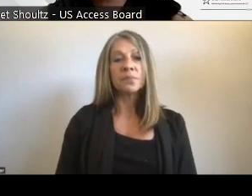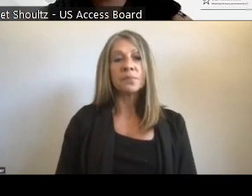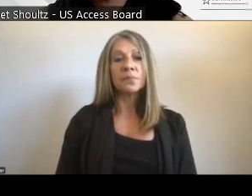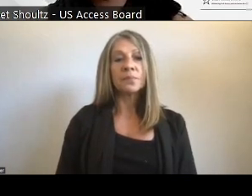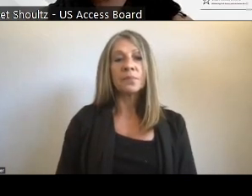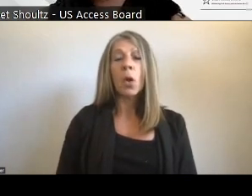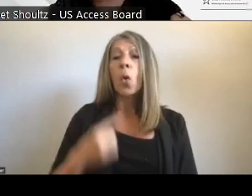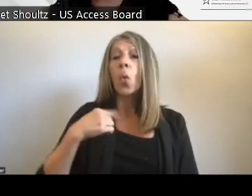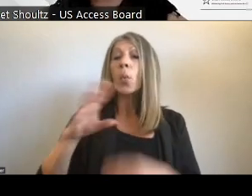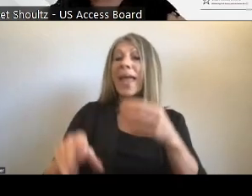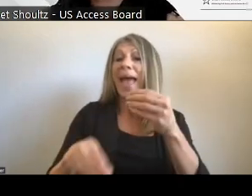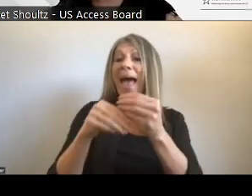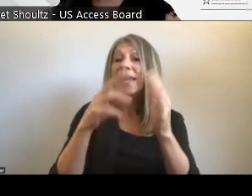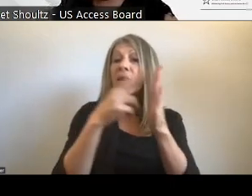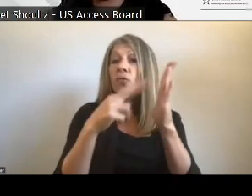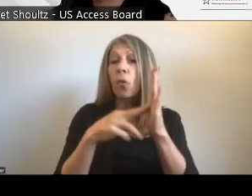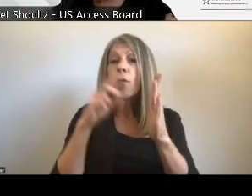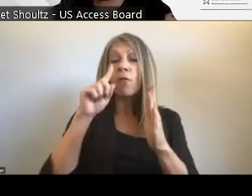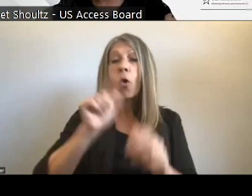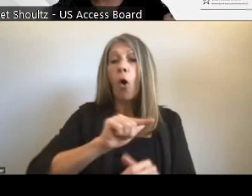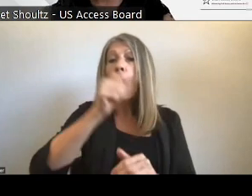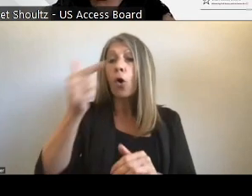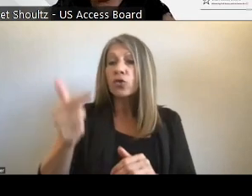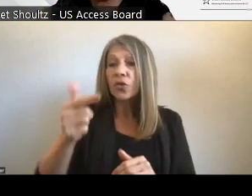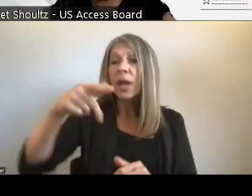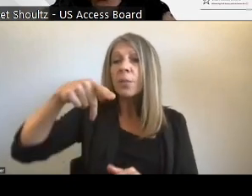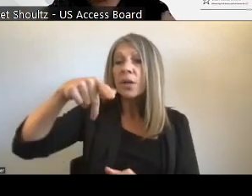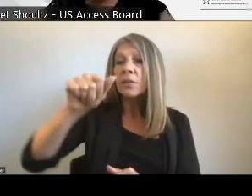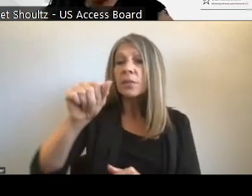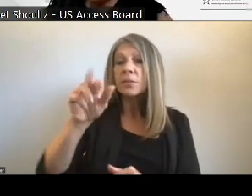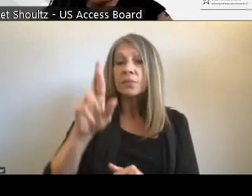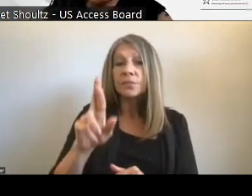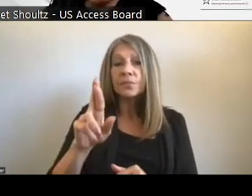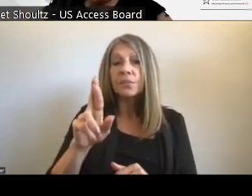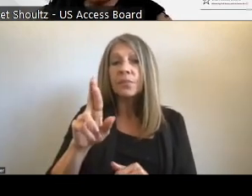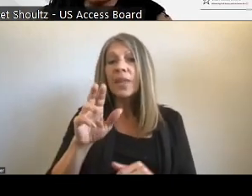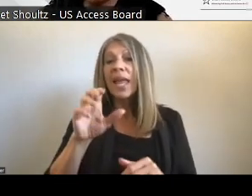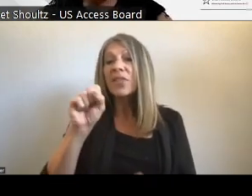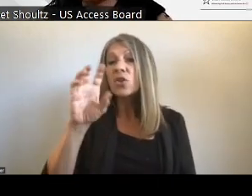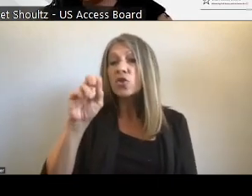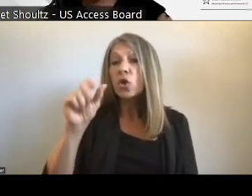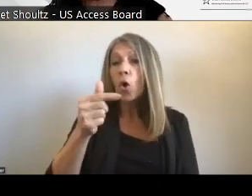We added a provision for alternate pedestrian access routes in the scoping chapter and it points